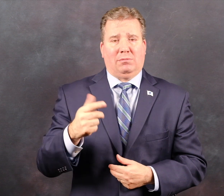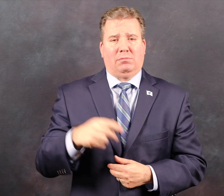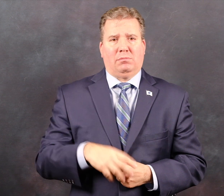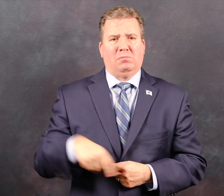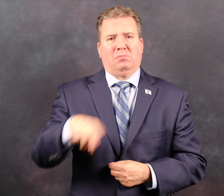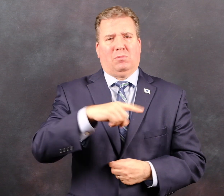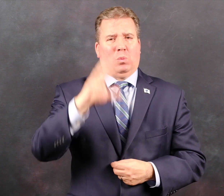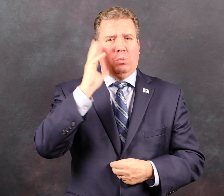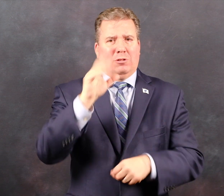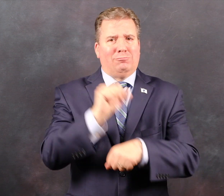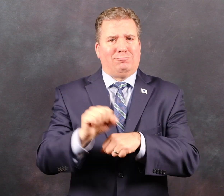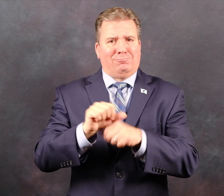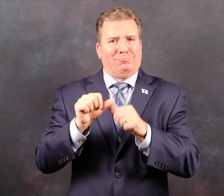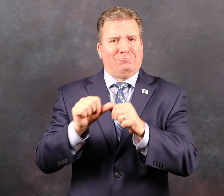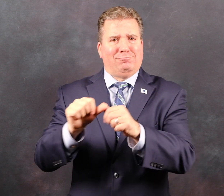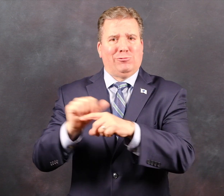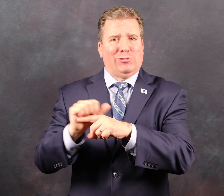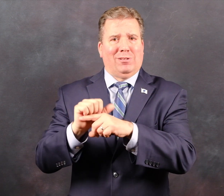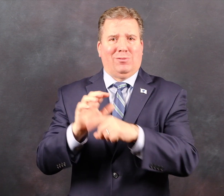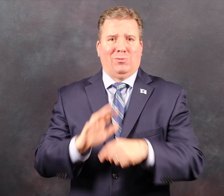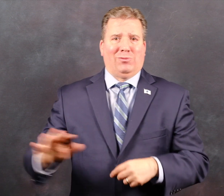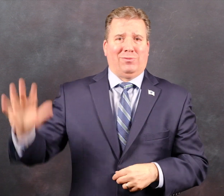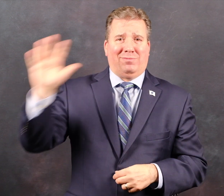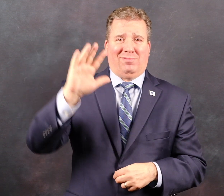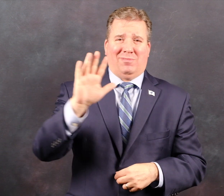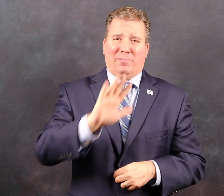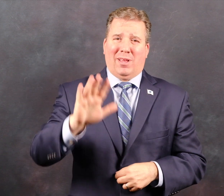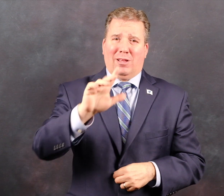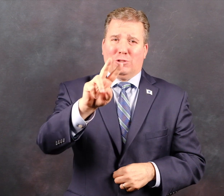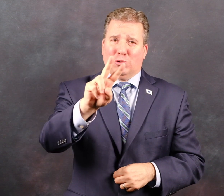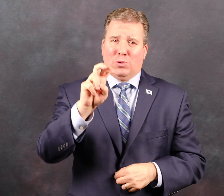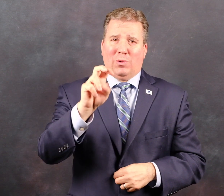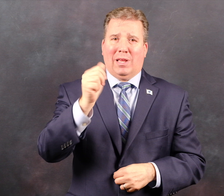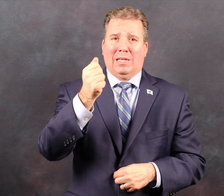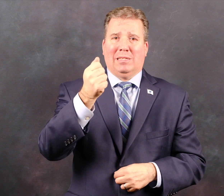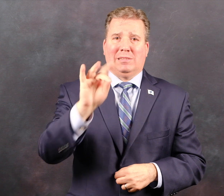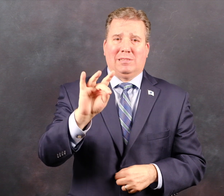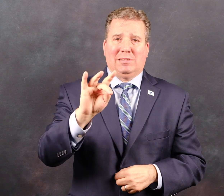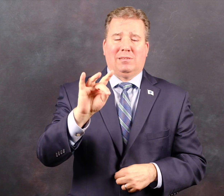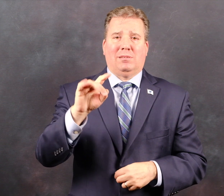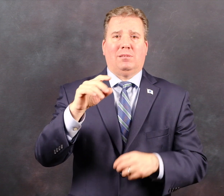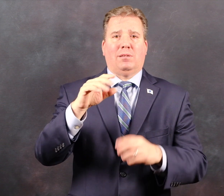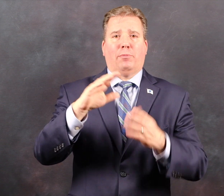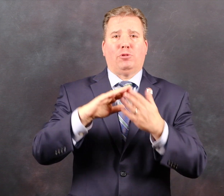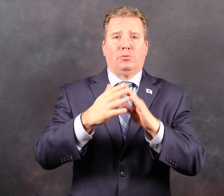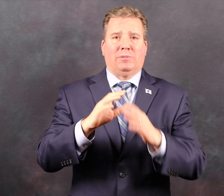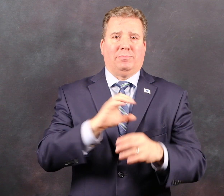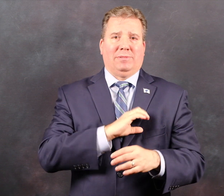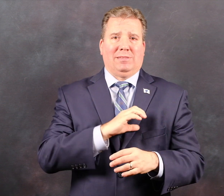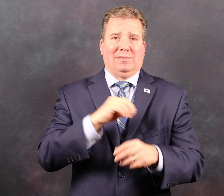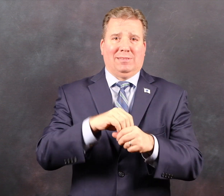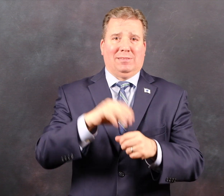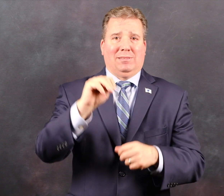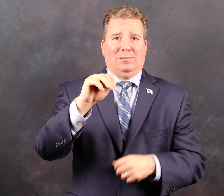of work ahead of them and will continue to make headway with their trainings throughout the year.